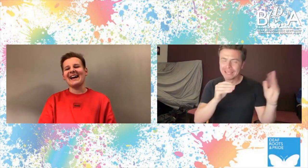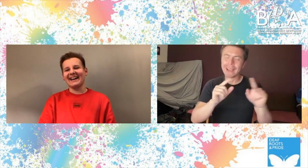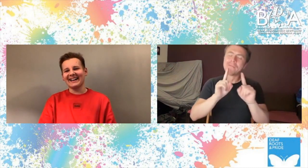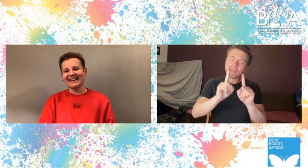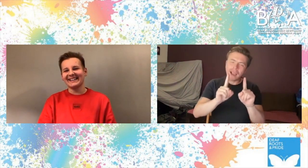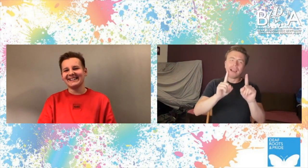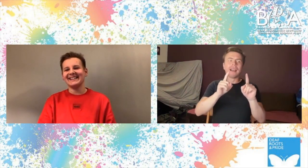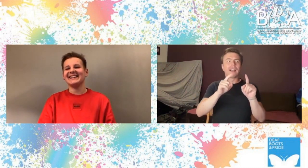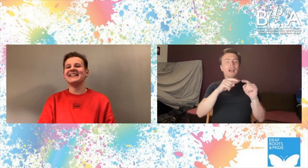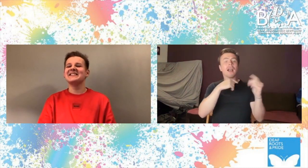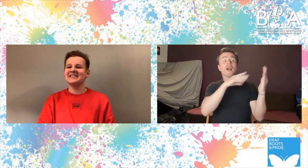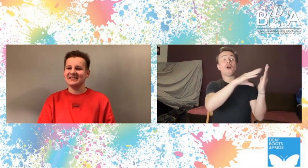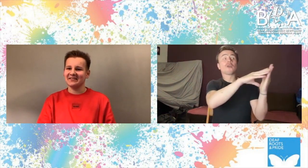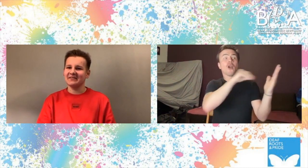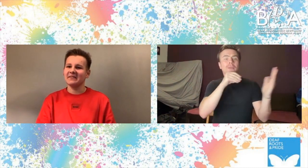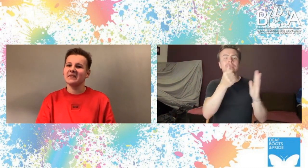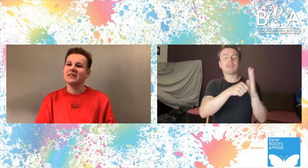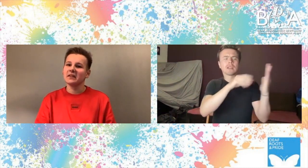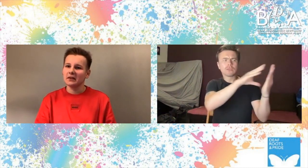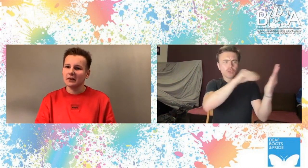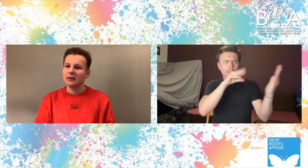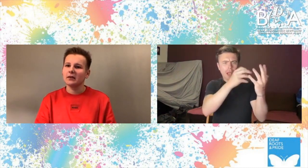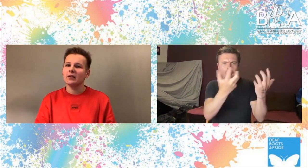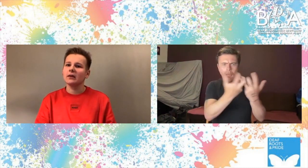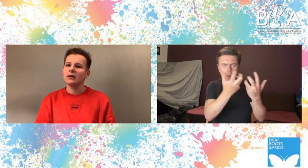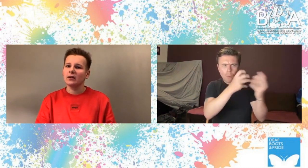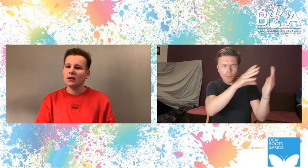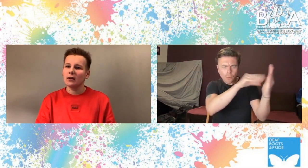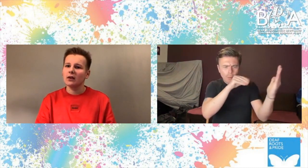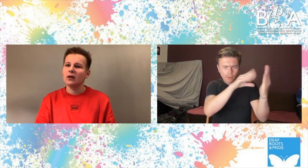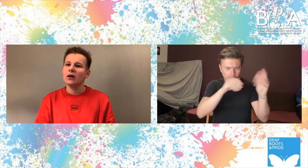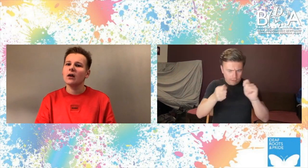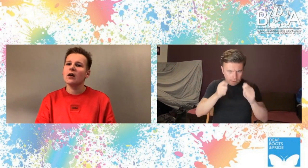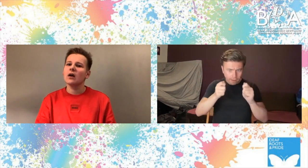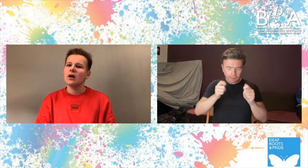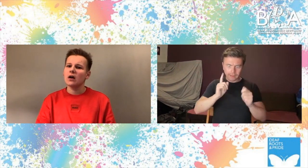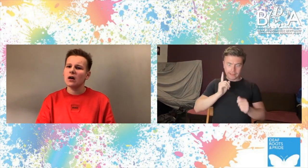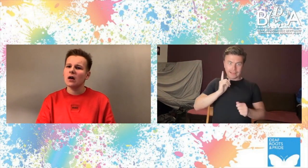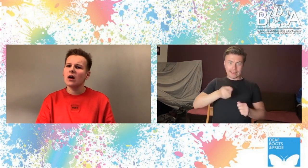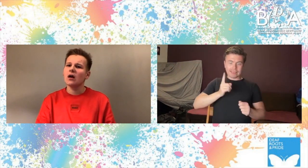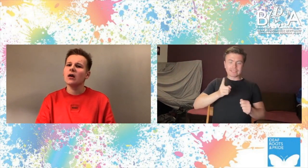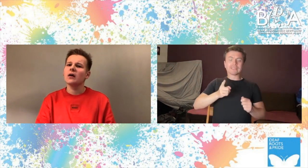shouldn’t copy people, but I did! I think actually, copying him helped me